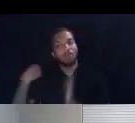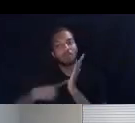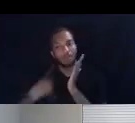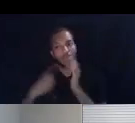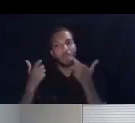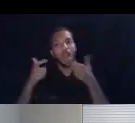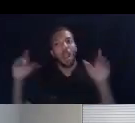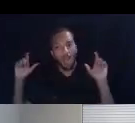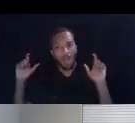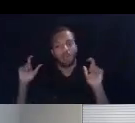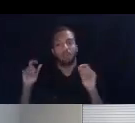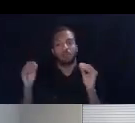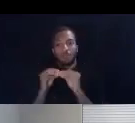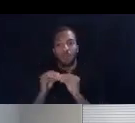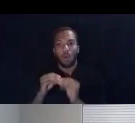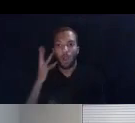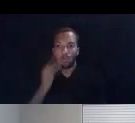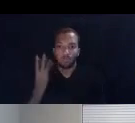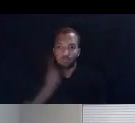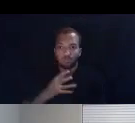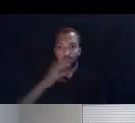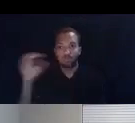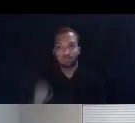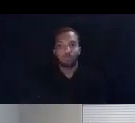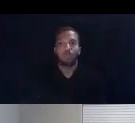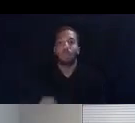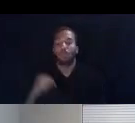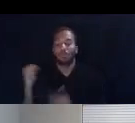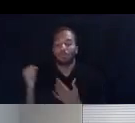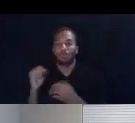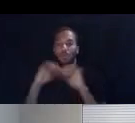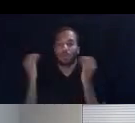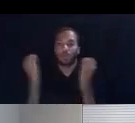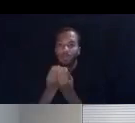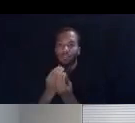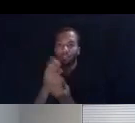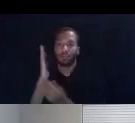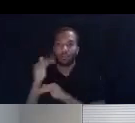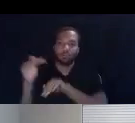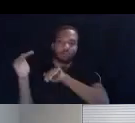or more senior organizations kind of overshadow our smaller organizations. So the organizations that have been applying